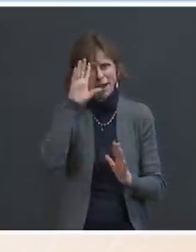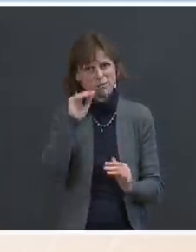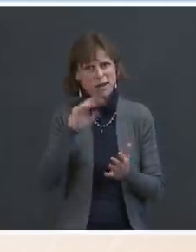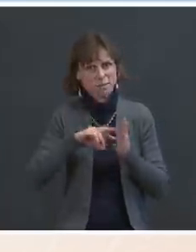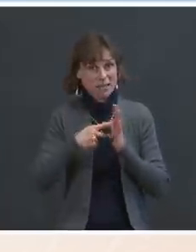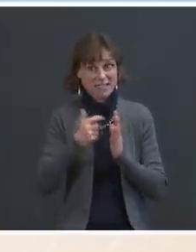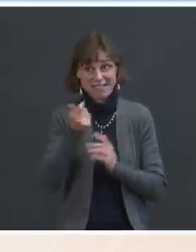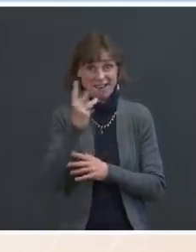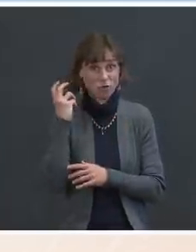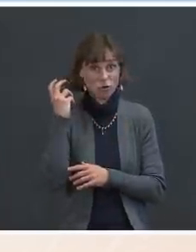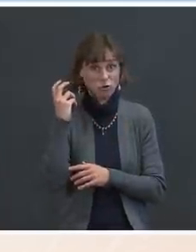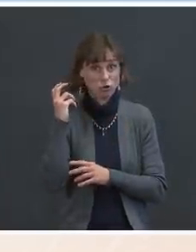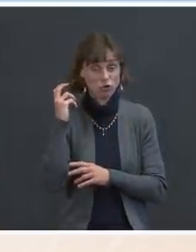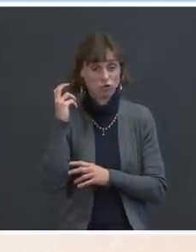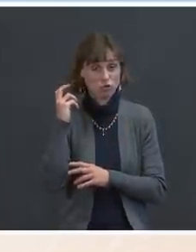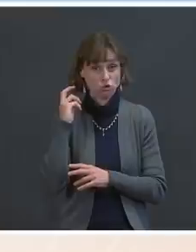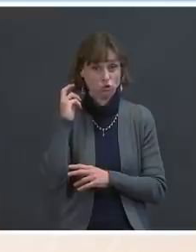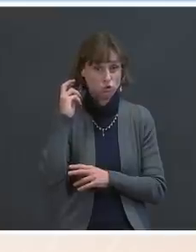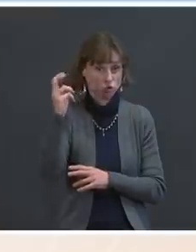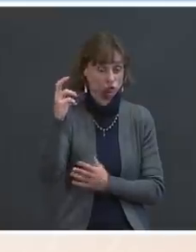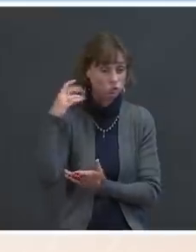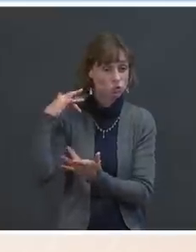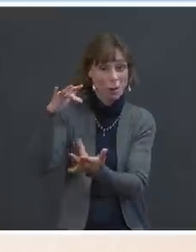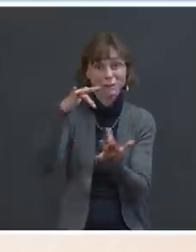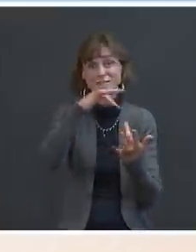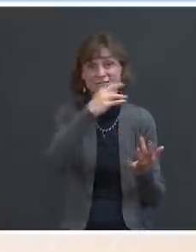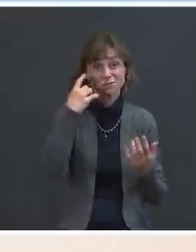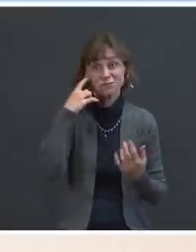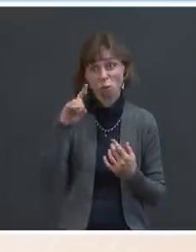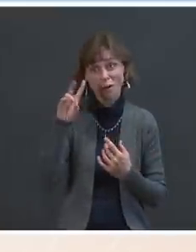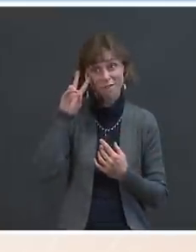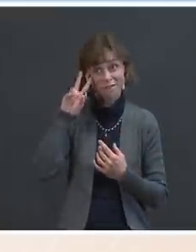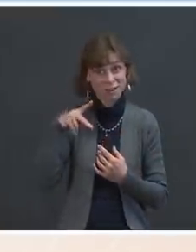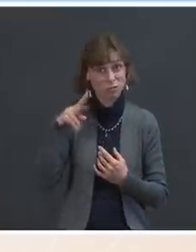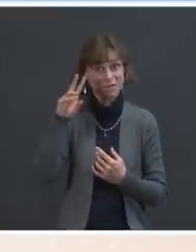for the President, the Vice President, and others, but I don't have kind of an end date for that,